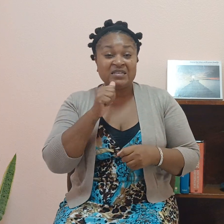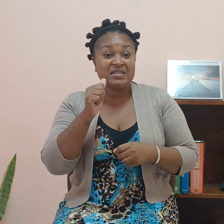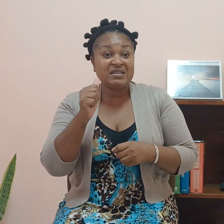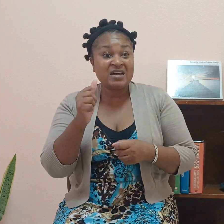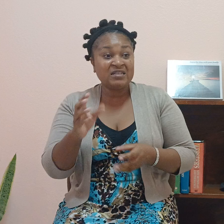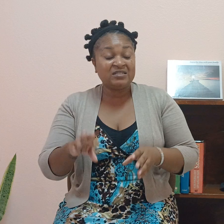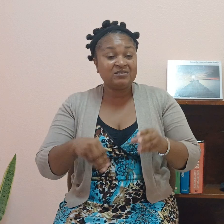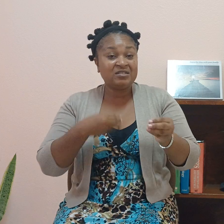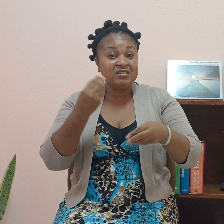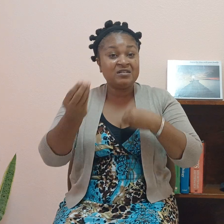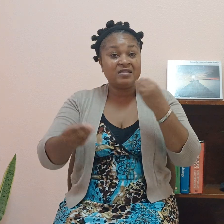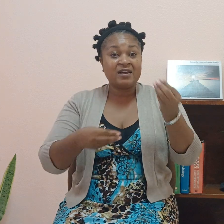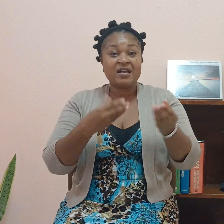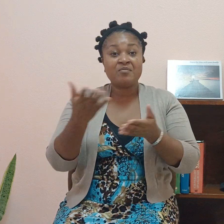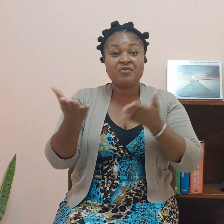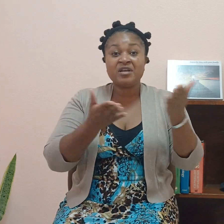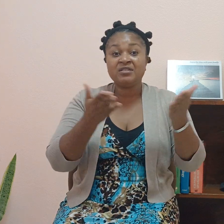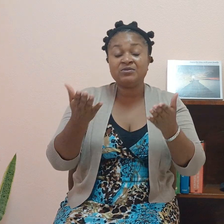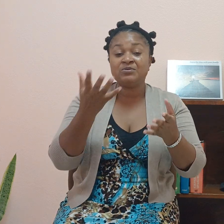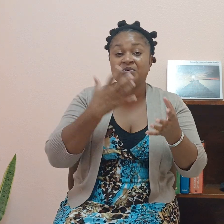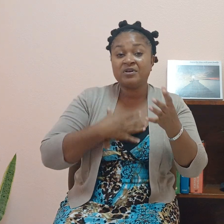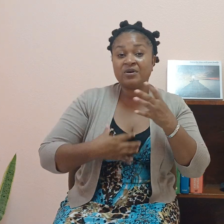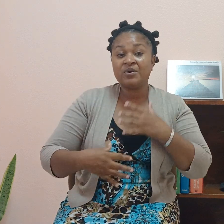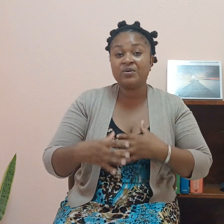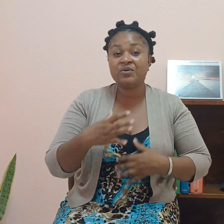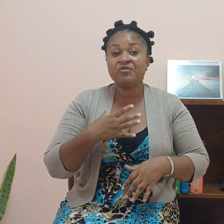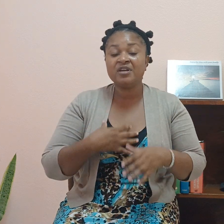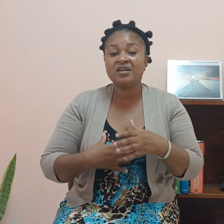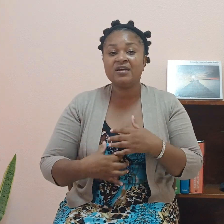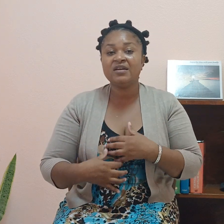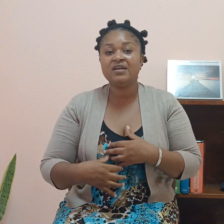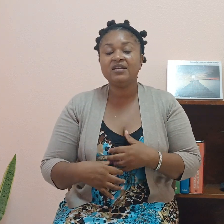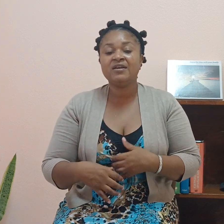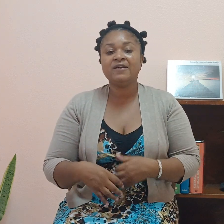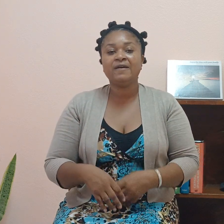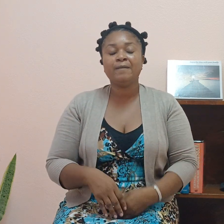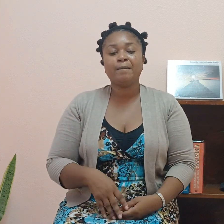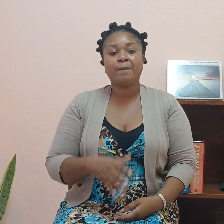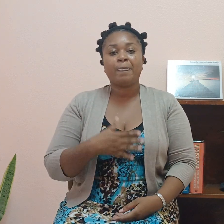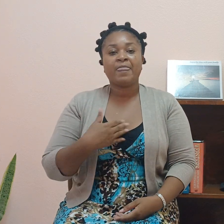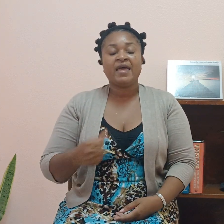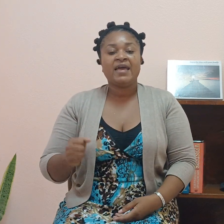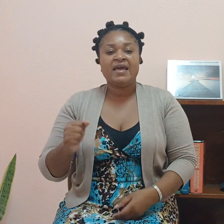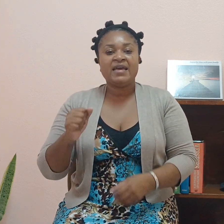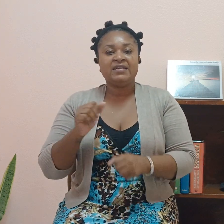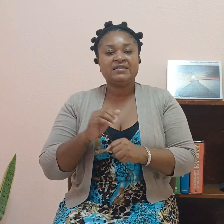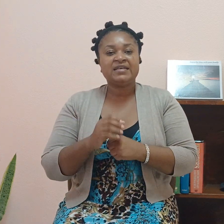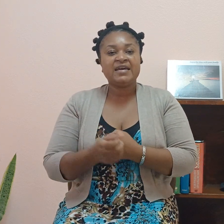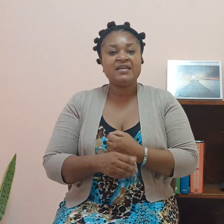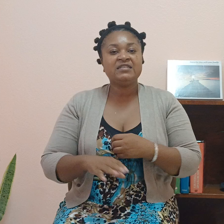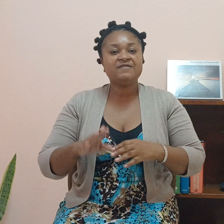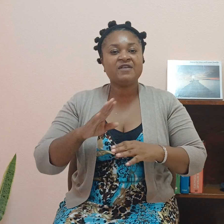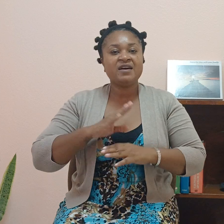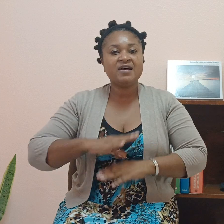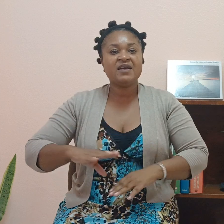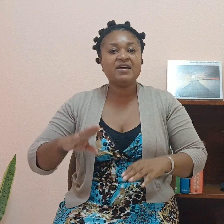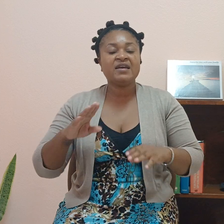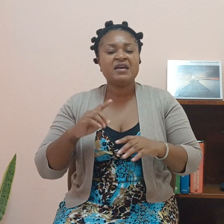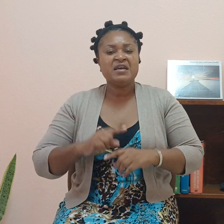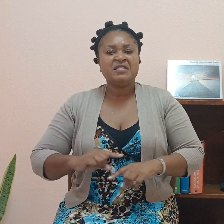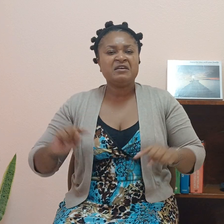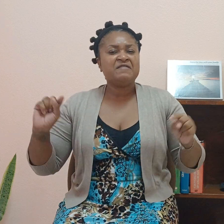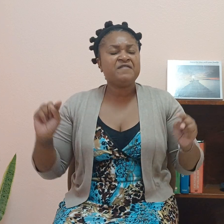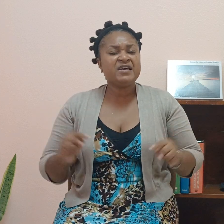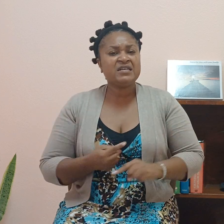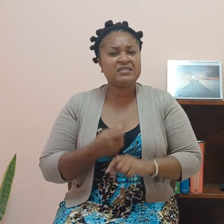Is it not to deal thy bread to the hungry, and that thou bring the poor that are